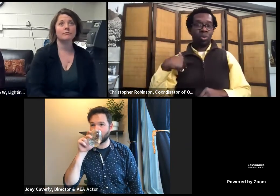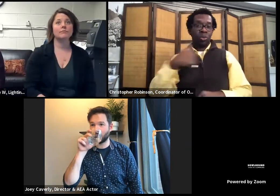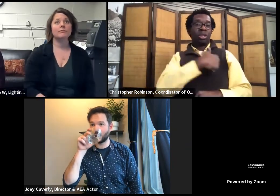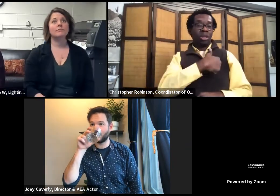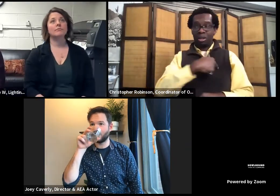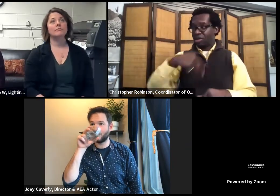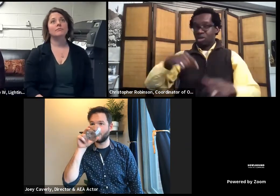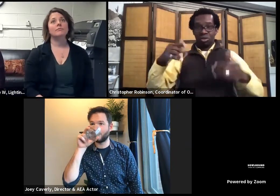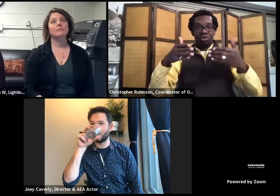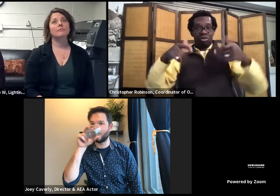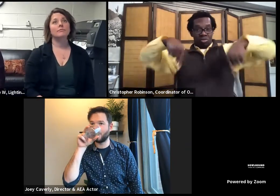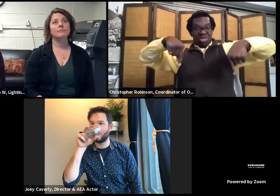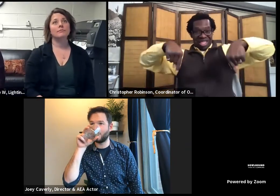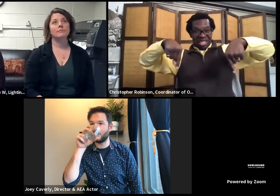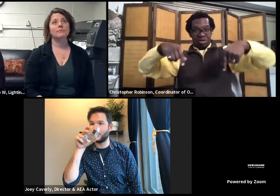I know that we here,